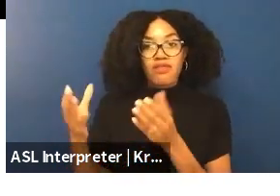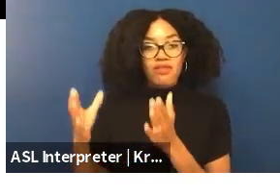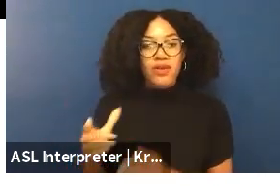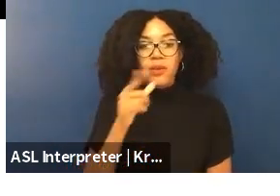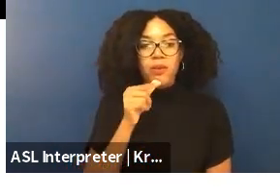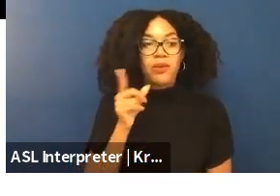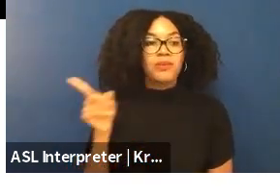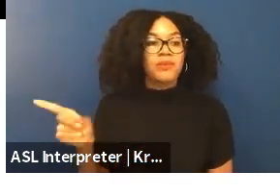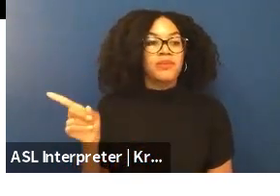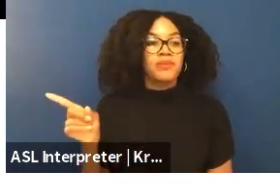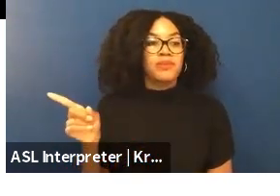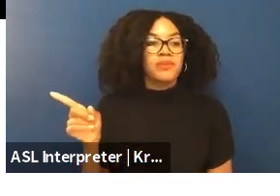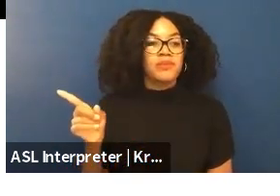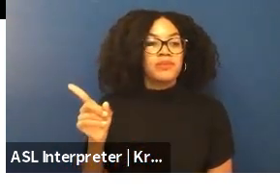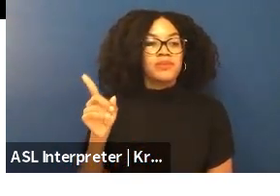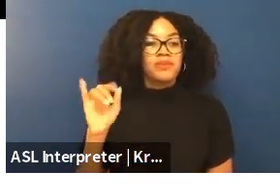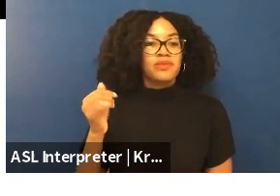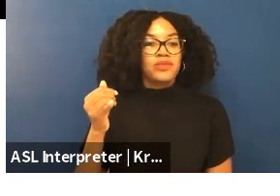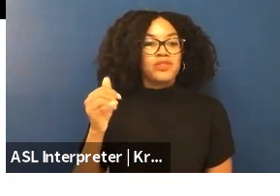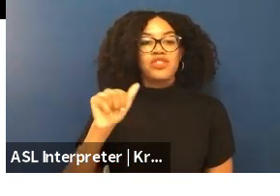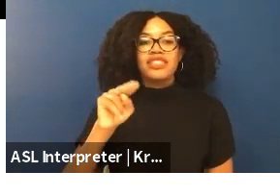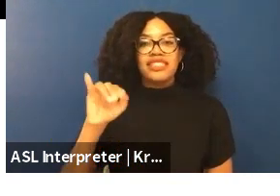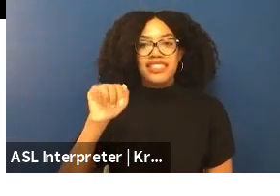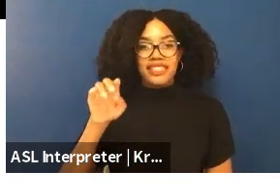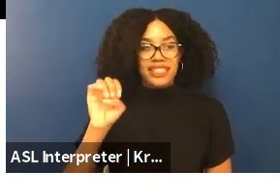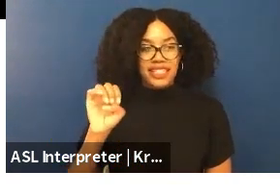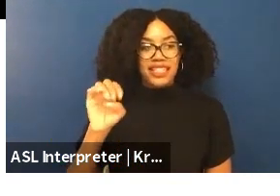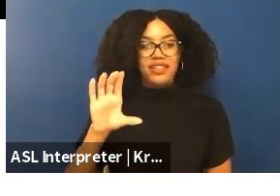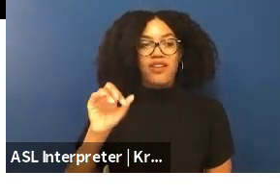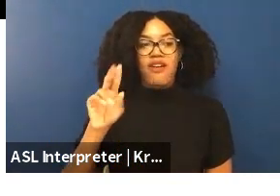To start off, we would like to recap our intended purpose and goals for this session.